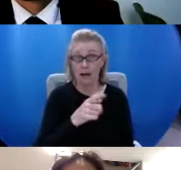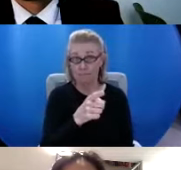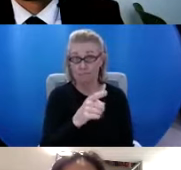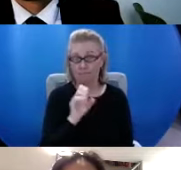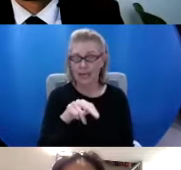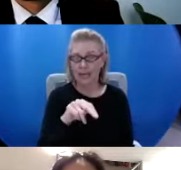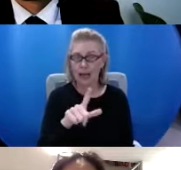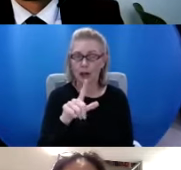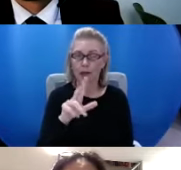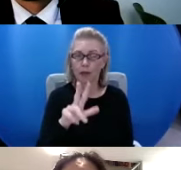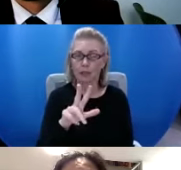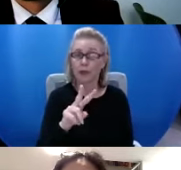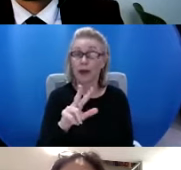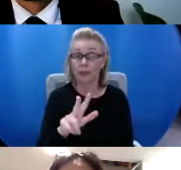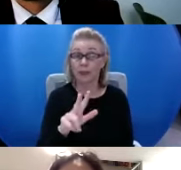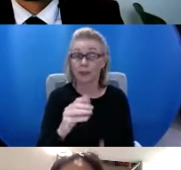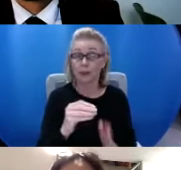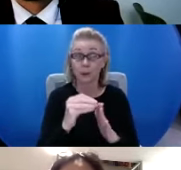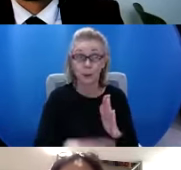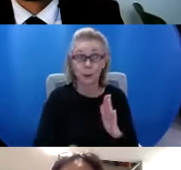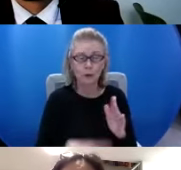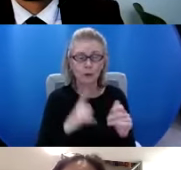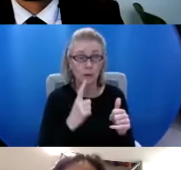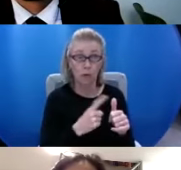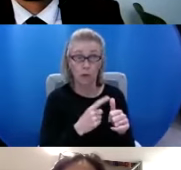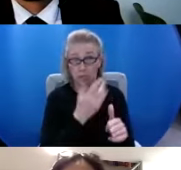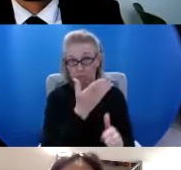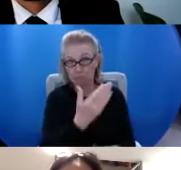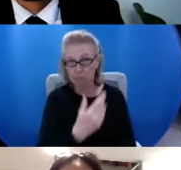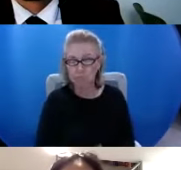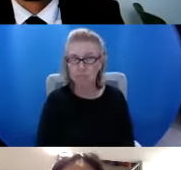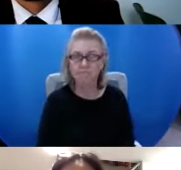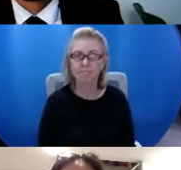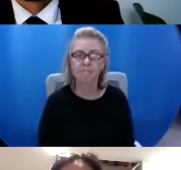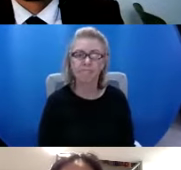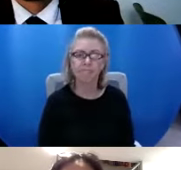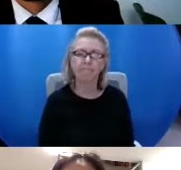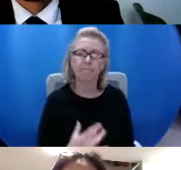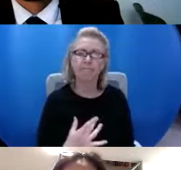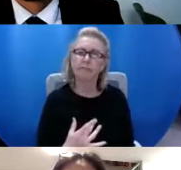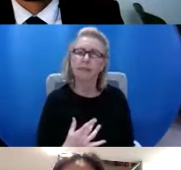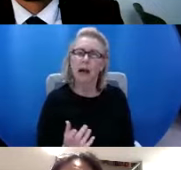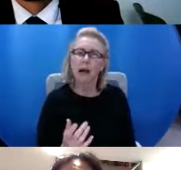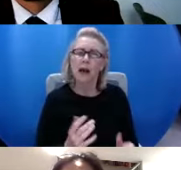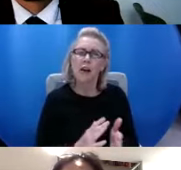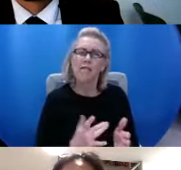students, that one, it is about getting more motivated, as one student put it. Students feel